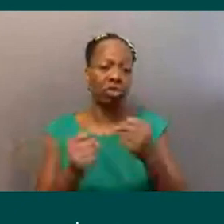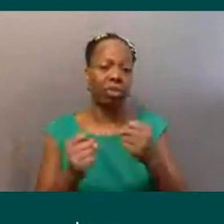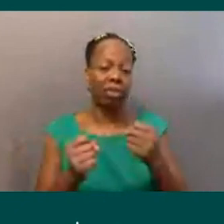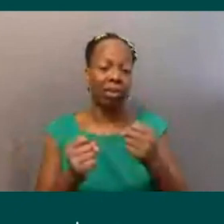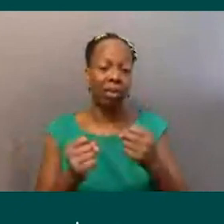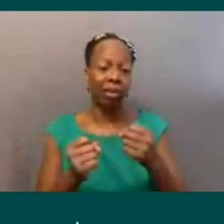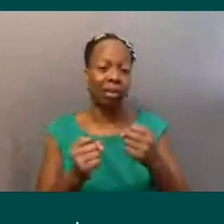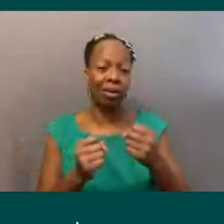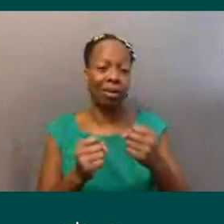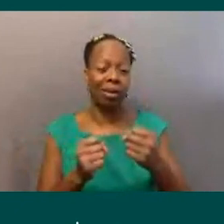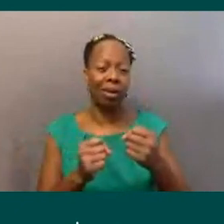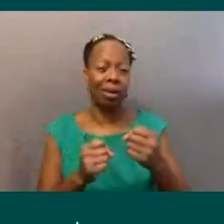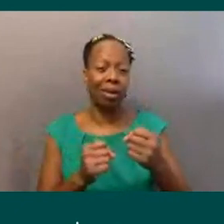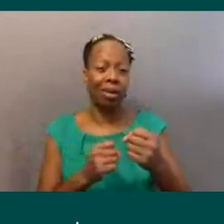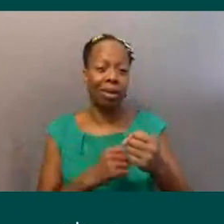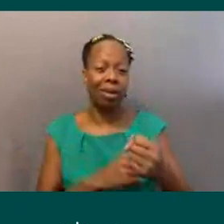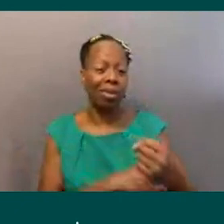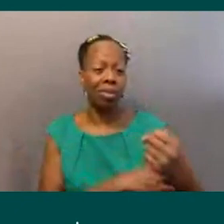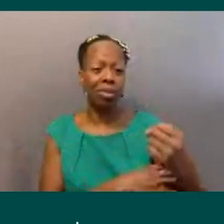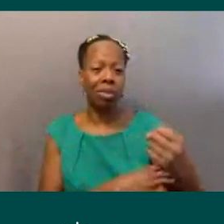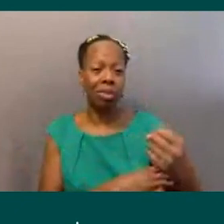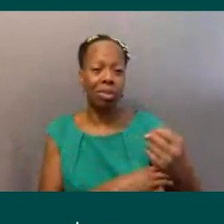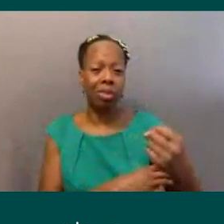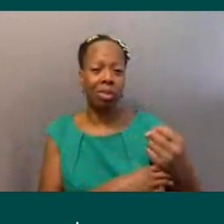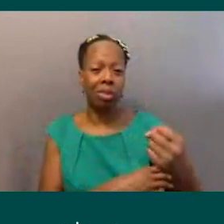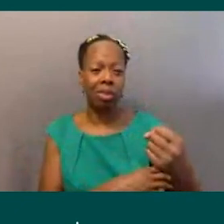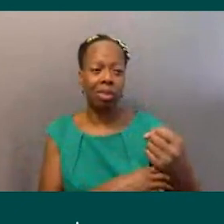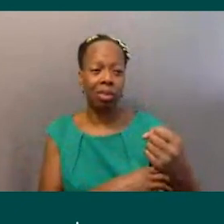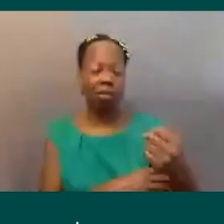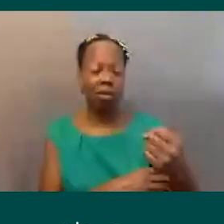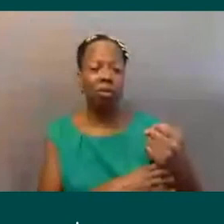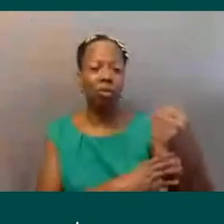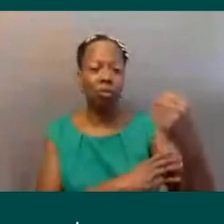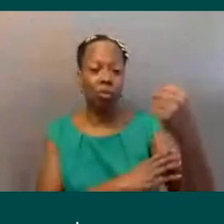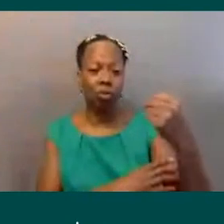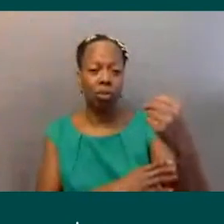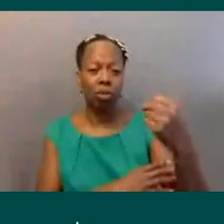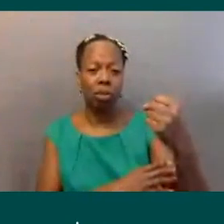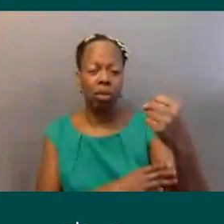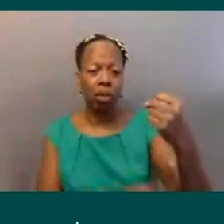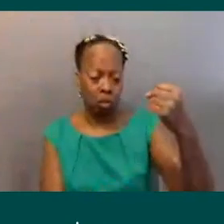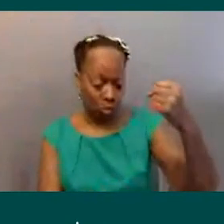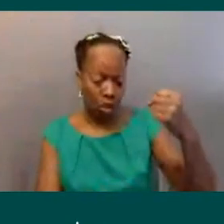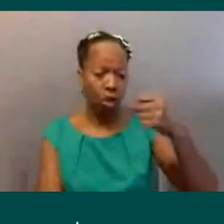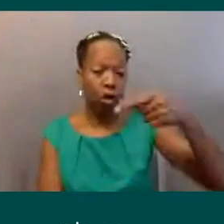if for instance, the child doesn't have full range of motion in the knee